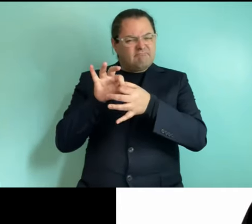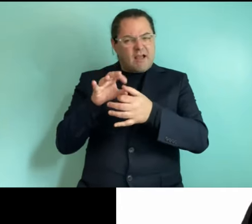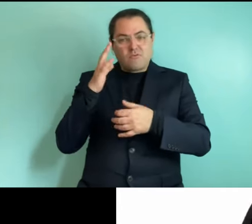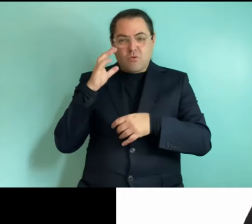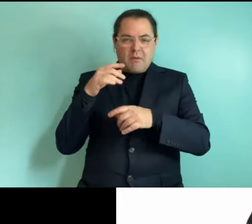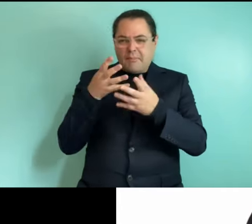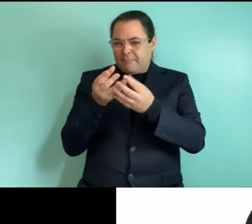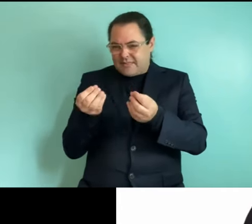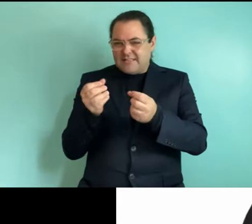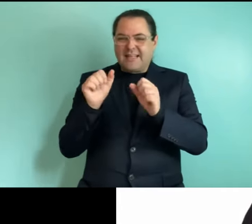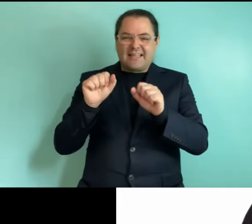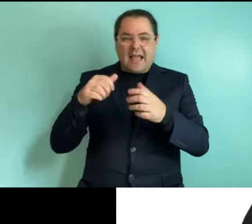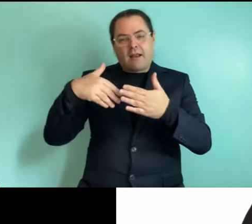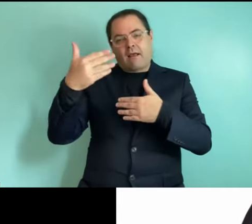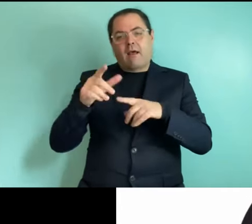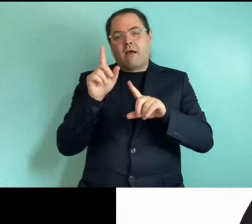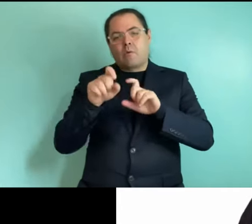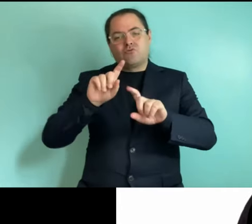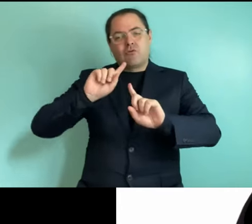12:21:14 share them during the q amp a session. 12:21:17 them during our q&a session. Thanks